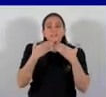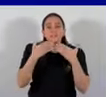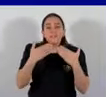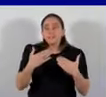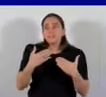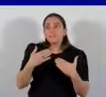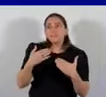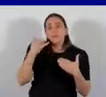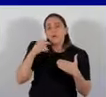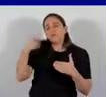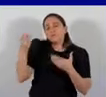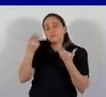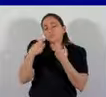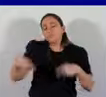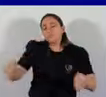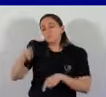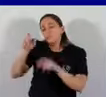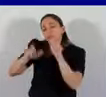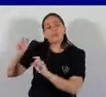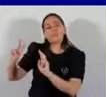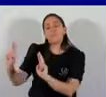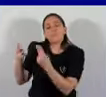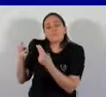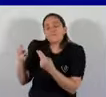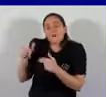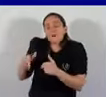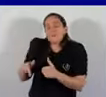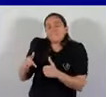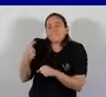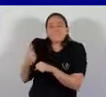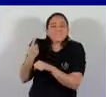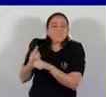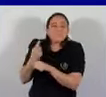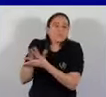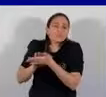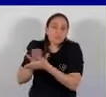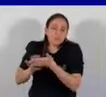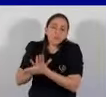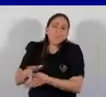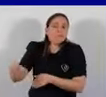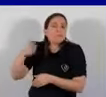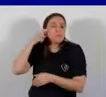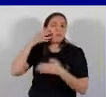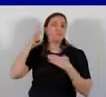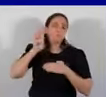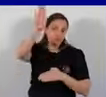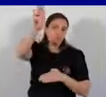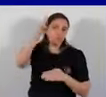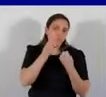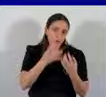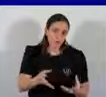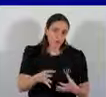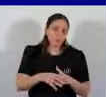As a concept with the other We can no longer do anything but improve it forward